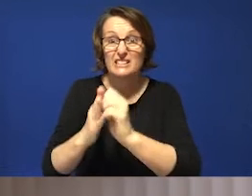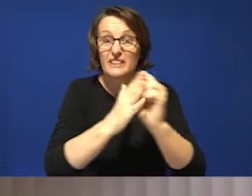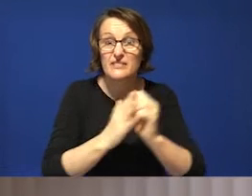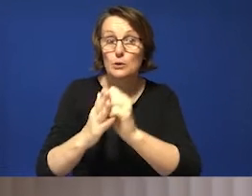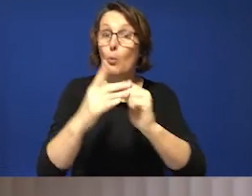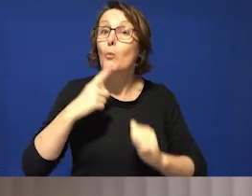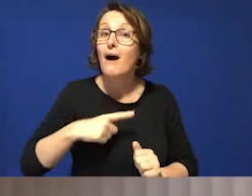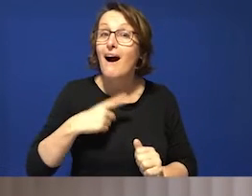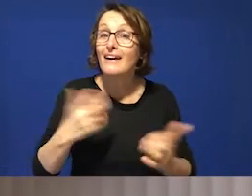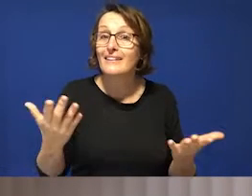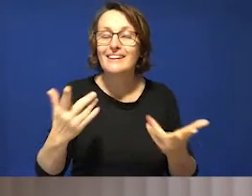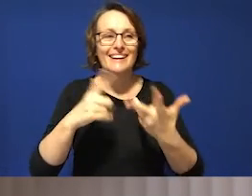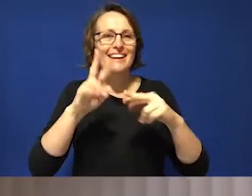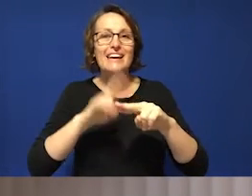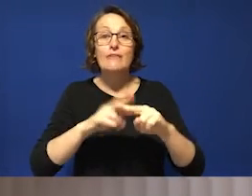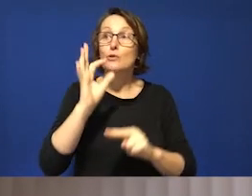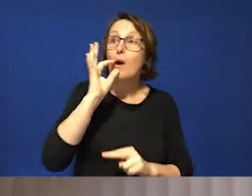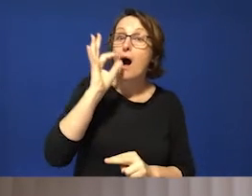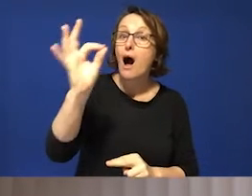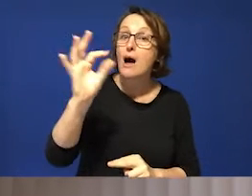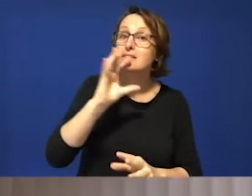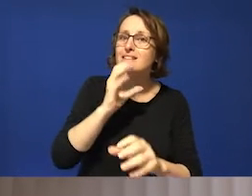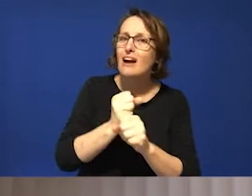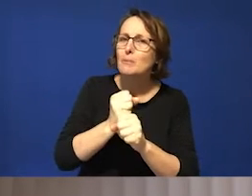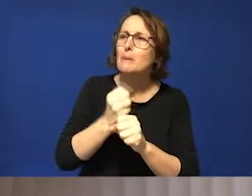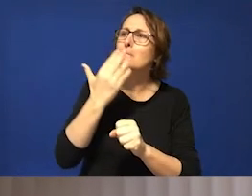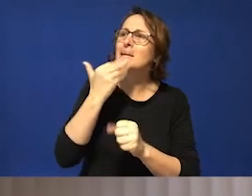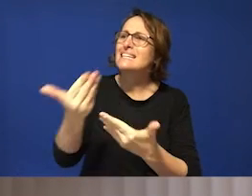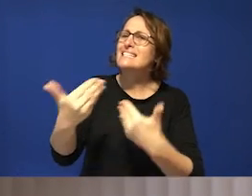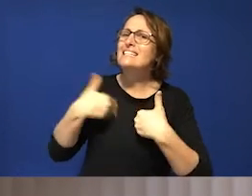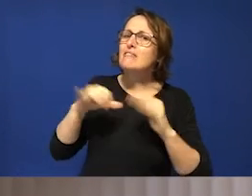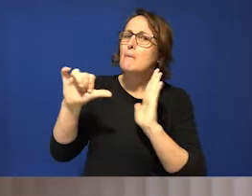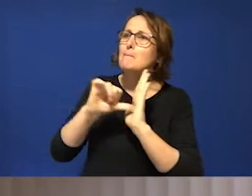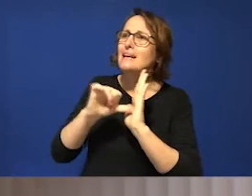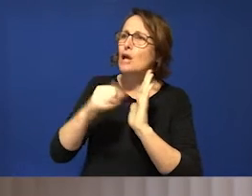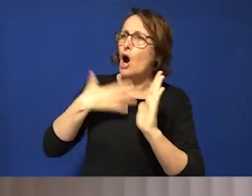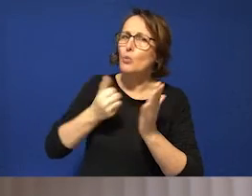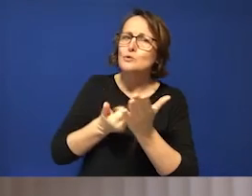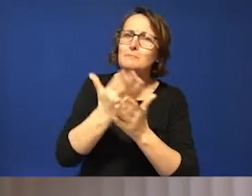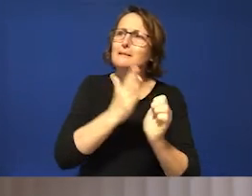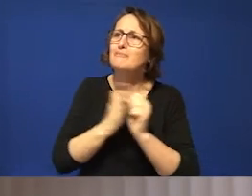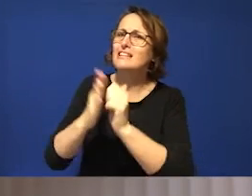You say, whenever you ask government for money to spend on parliament house.